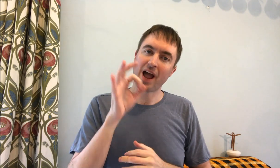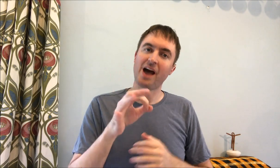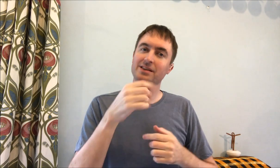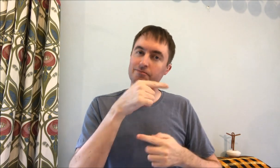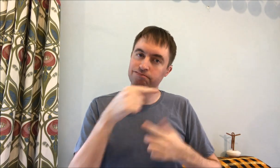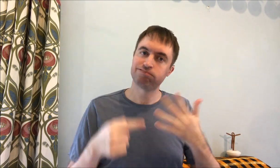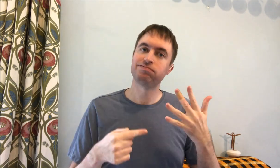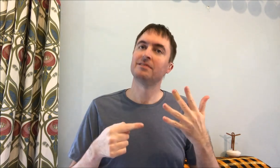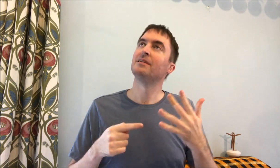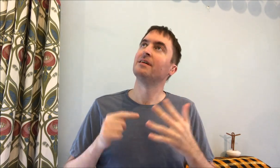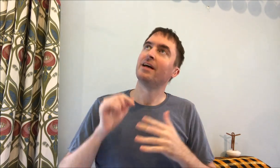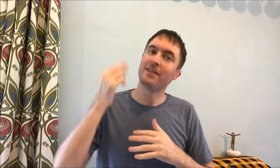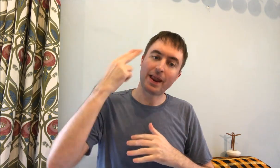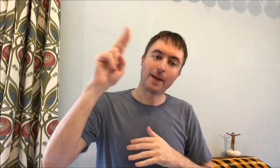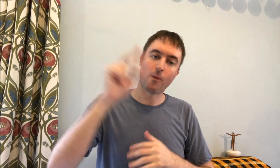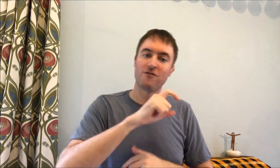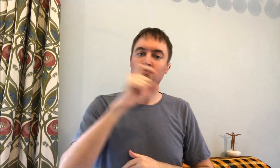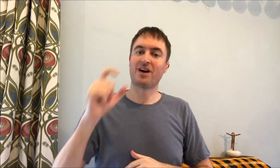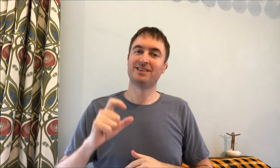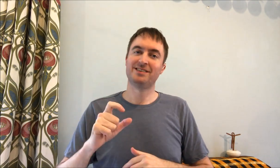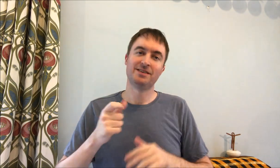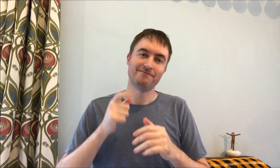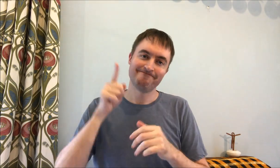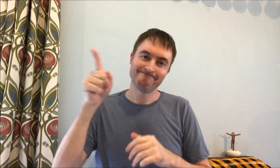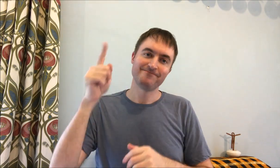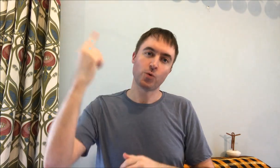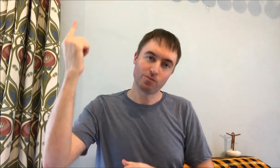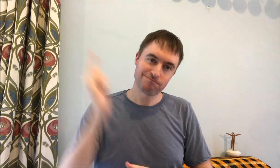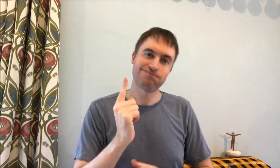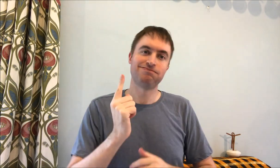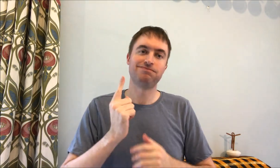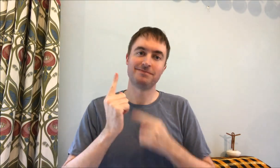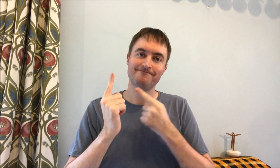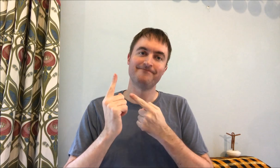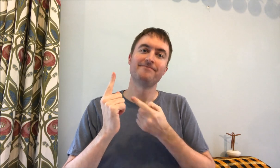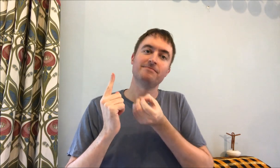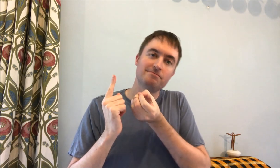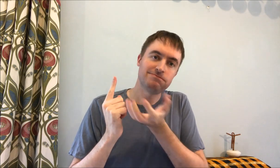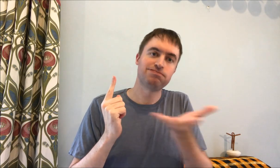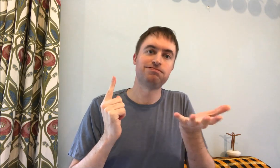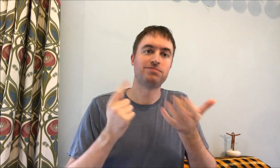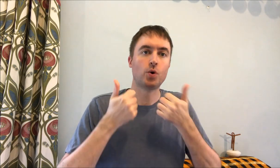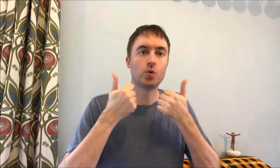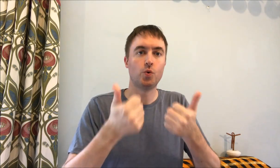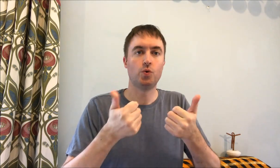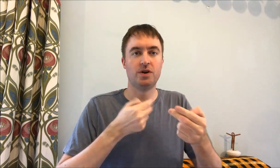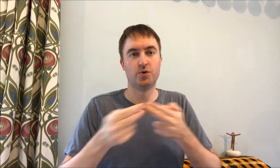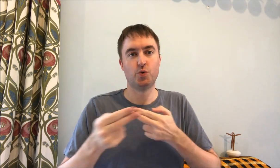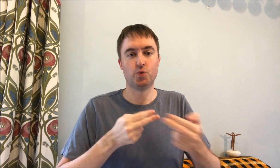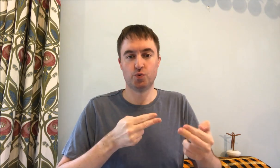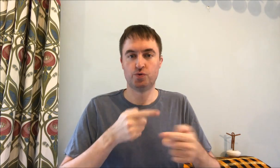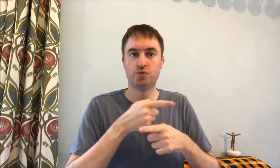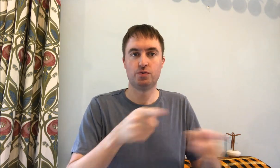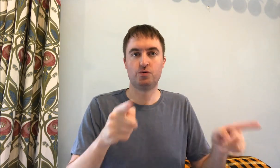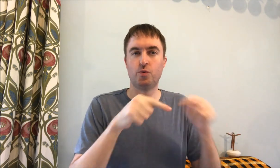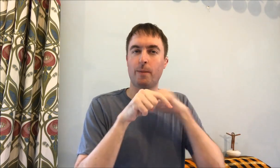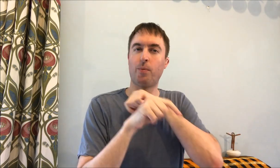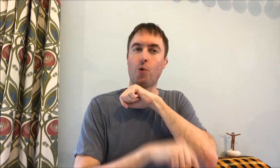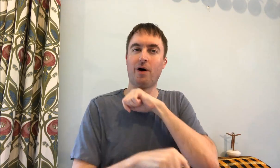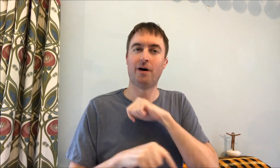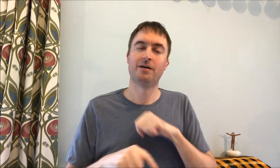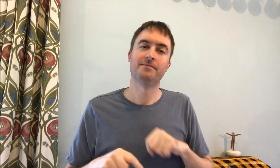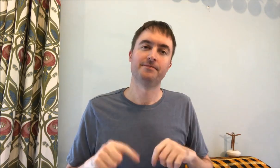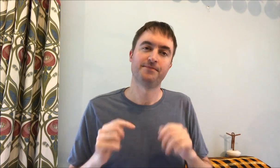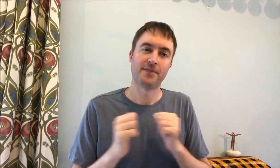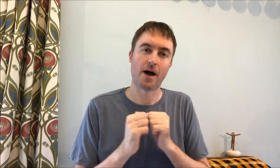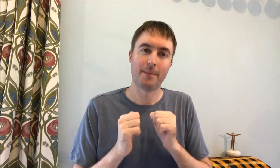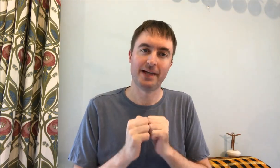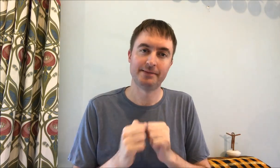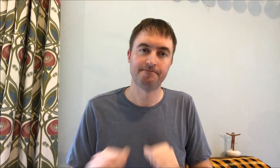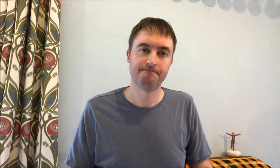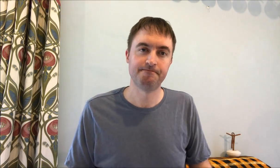We bring our prayers to you in the name of Jesus Christ, who always brings good news to the poor. Amen.